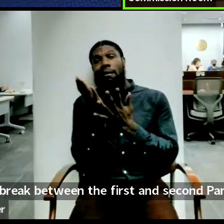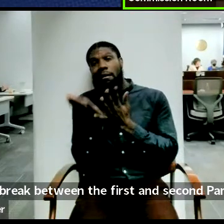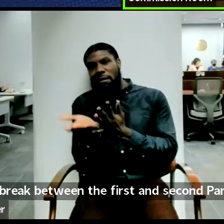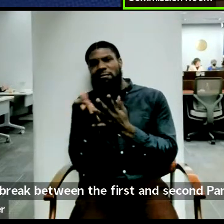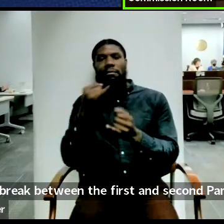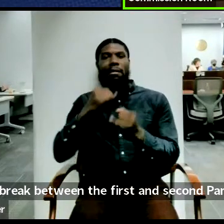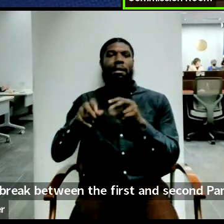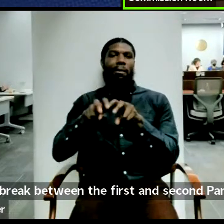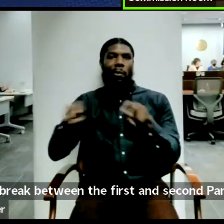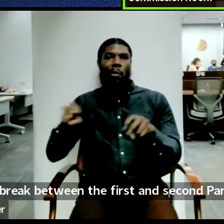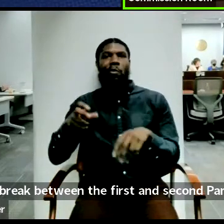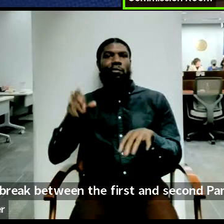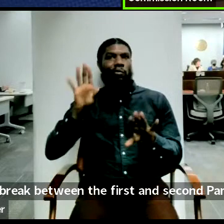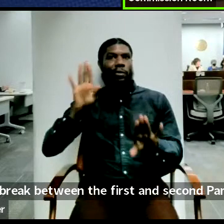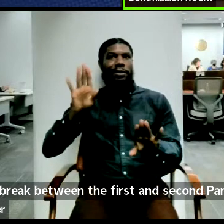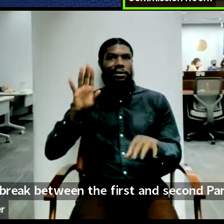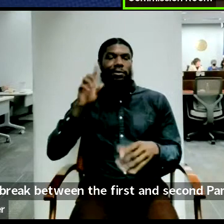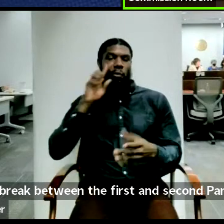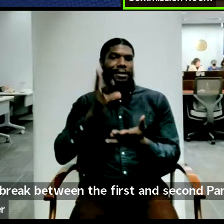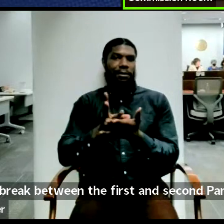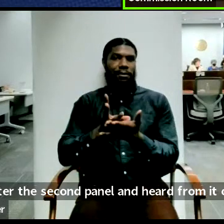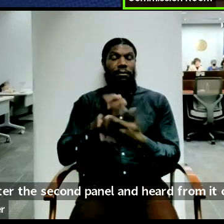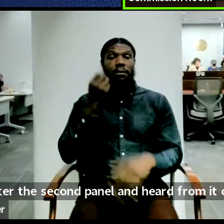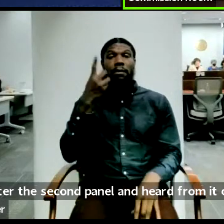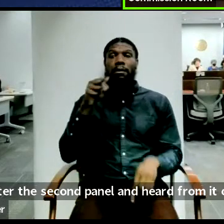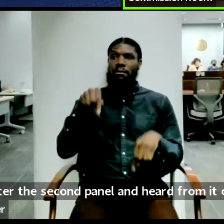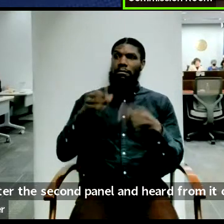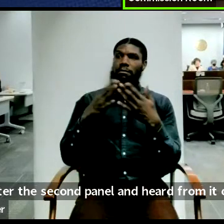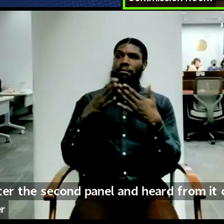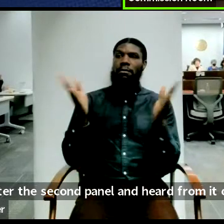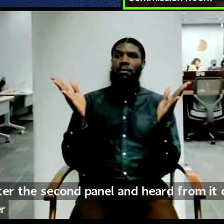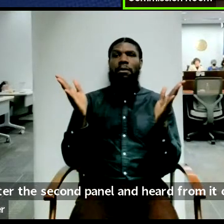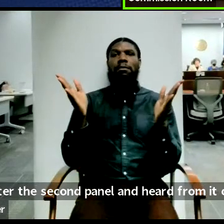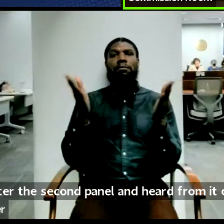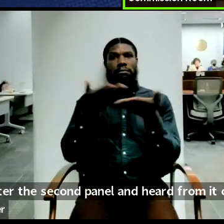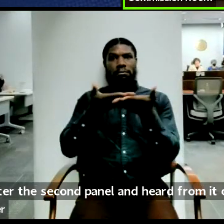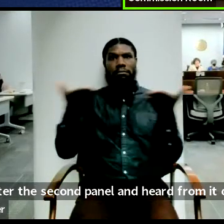While this listening session is open to the public, remarks and questions will not be